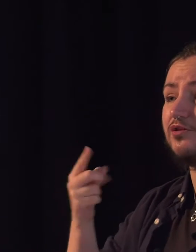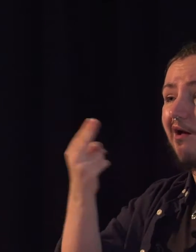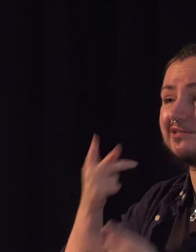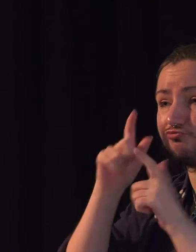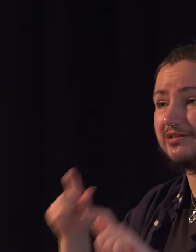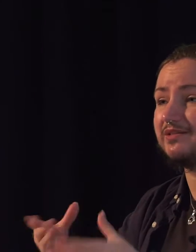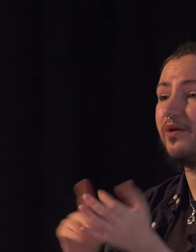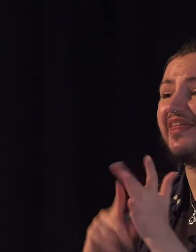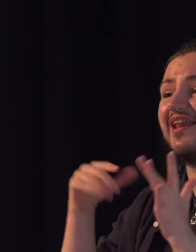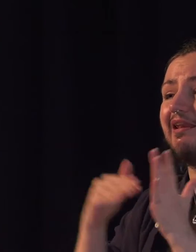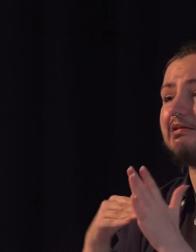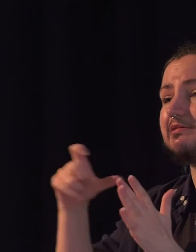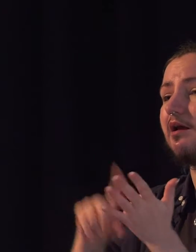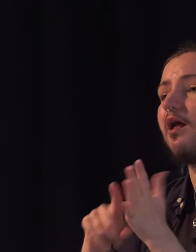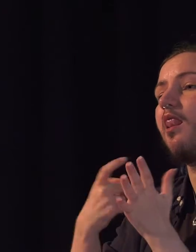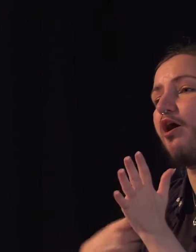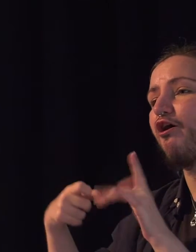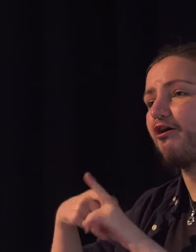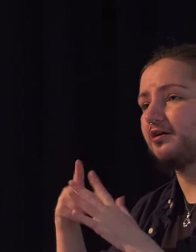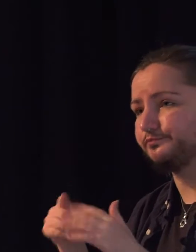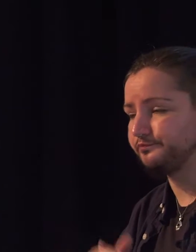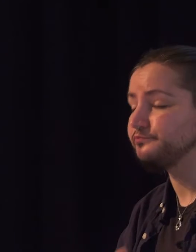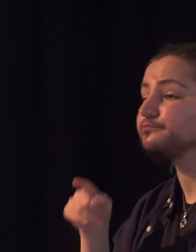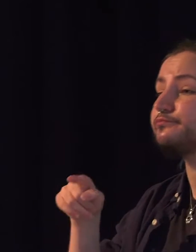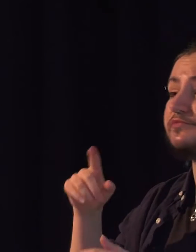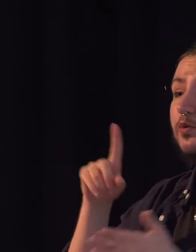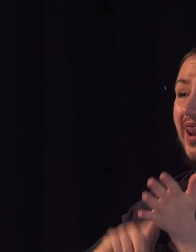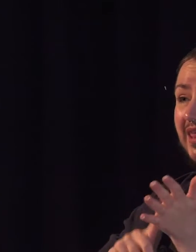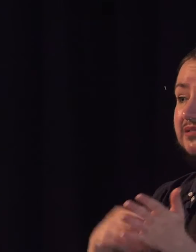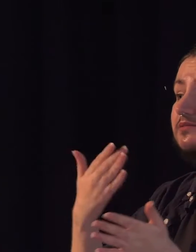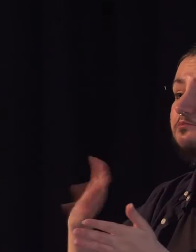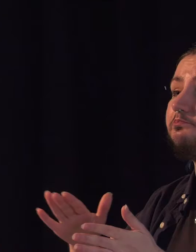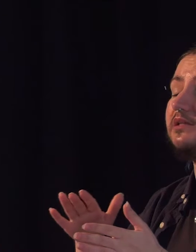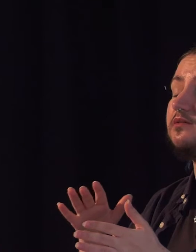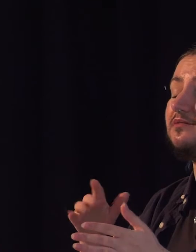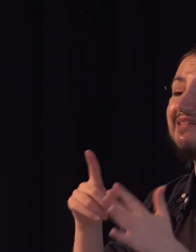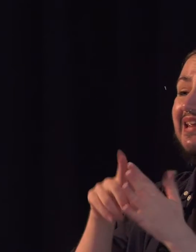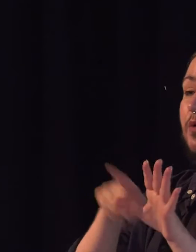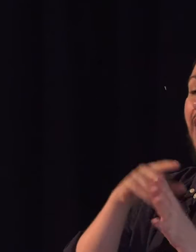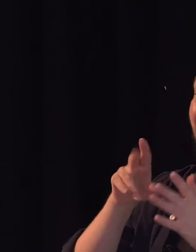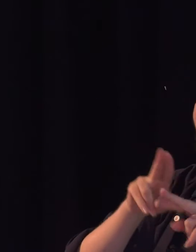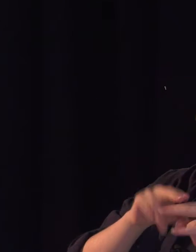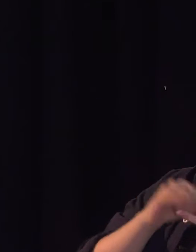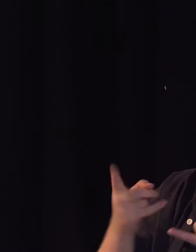with Liz Clarke. Liz Clarke undertook sessions with EYFS and also two Key Stage 2 classes.